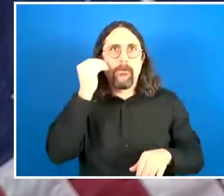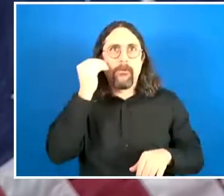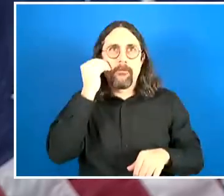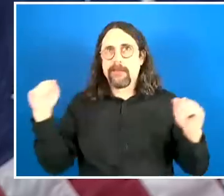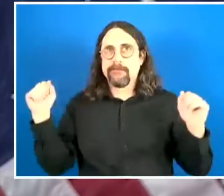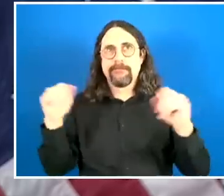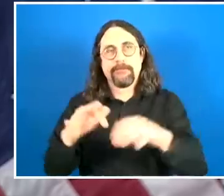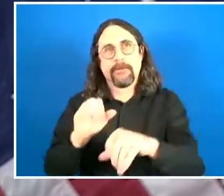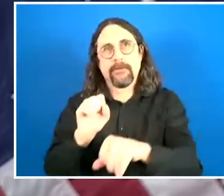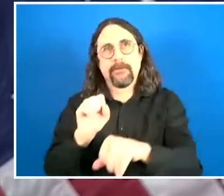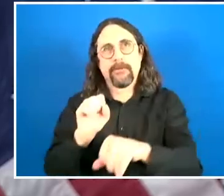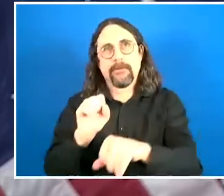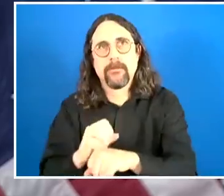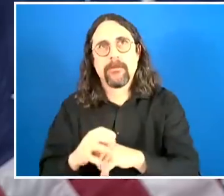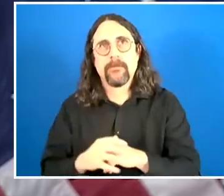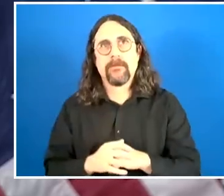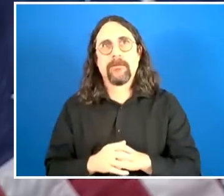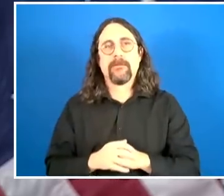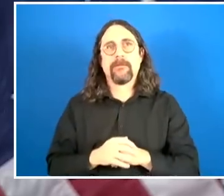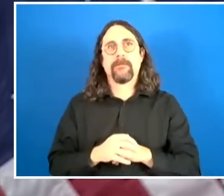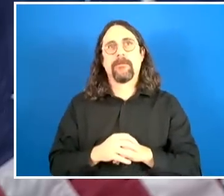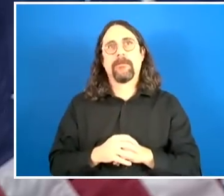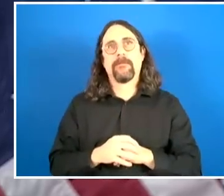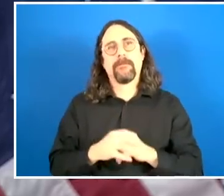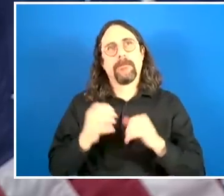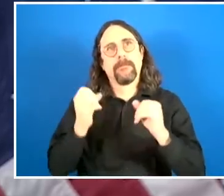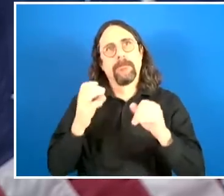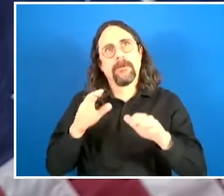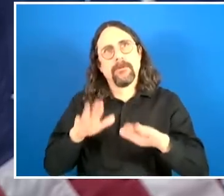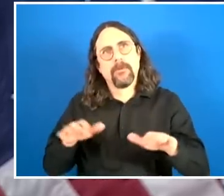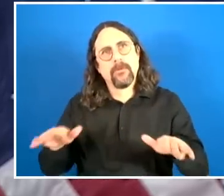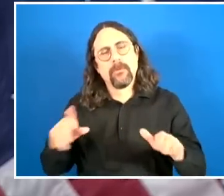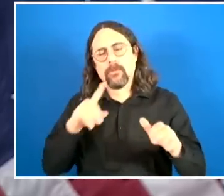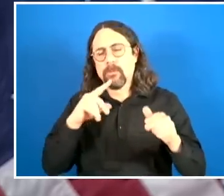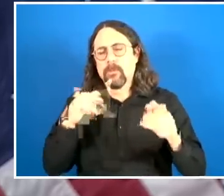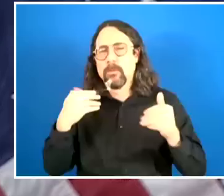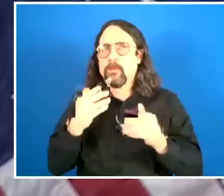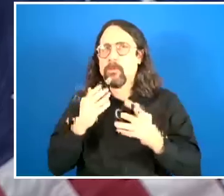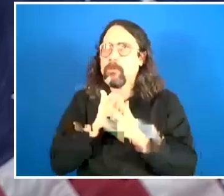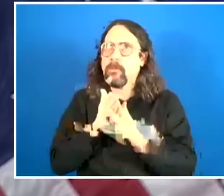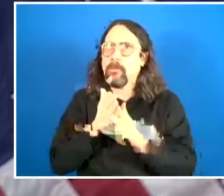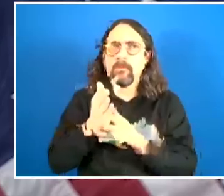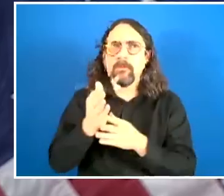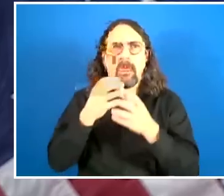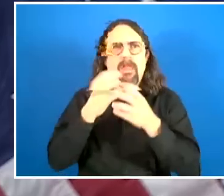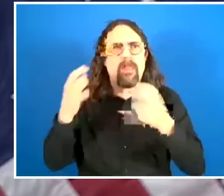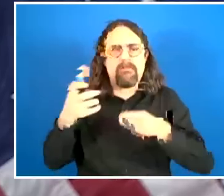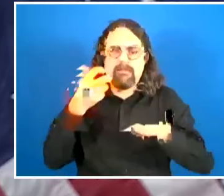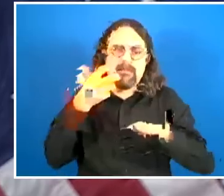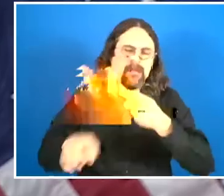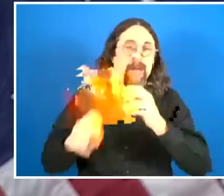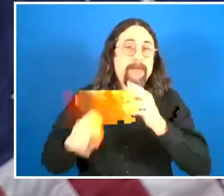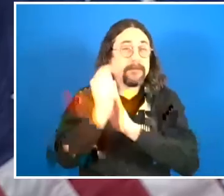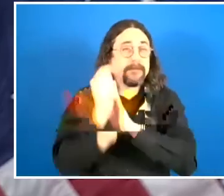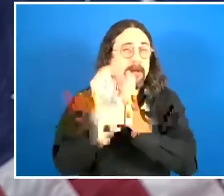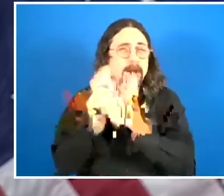LOTR IG HTNW.O AND I WANT TO JUST MAKE RESU WE'RE ALL SENSITIVE TO THEM, WE'RE ALL